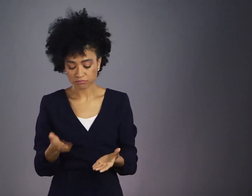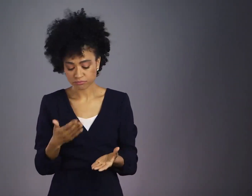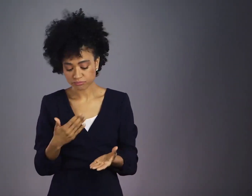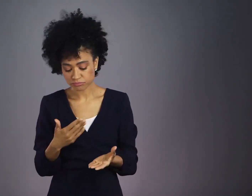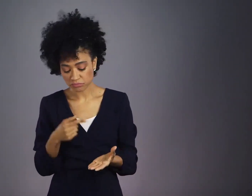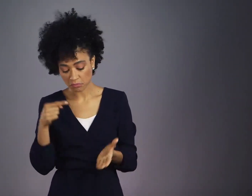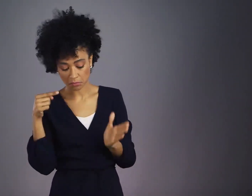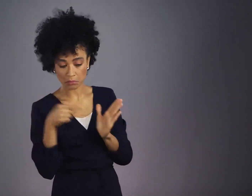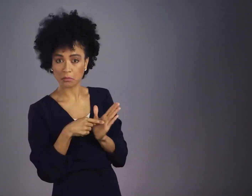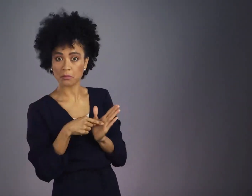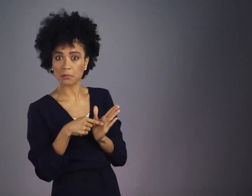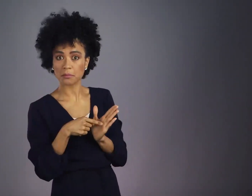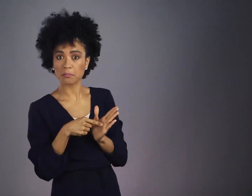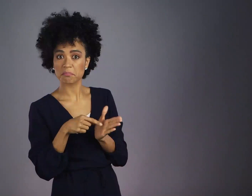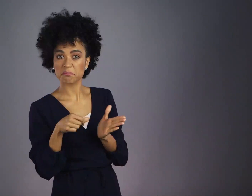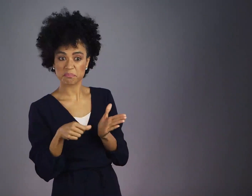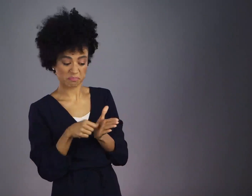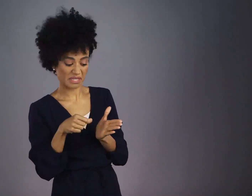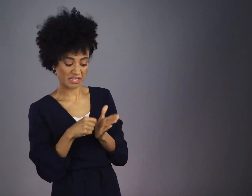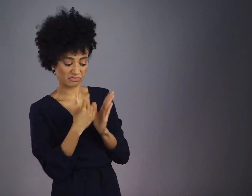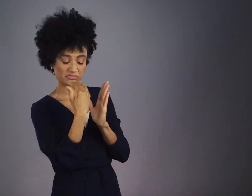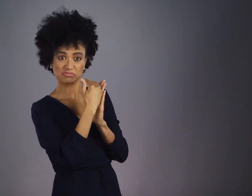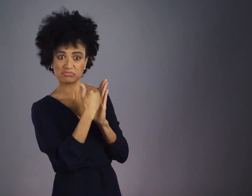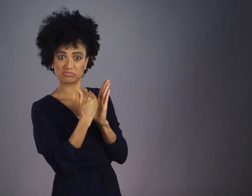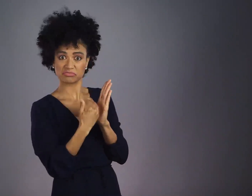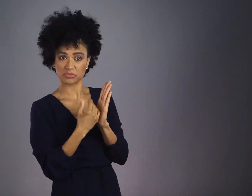we turn to the page which contains the twelve steps.